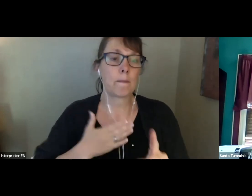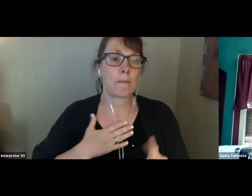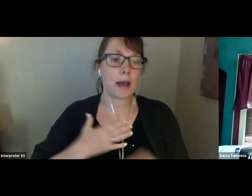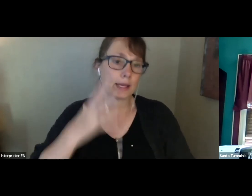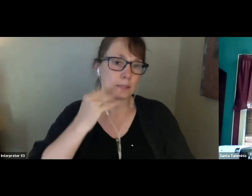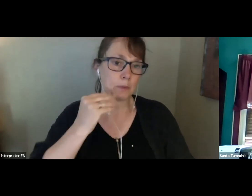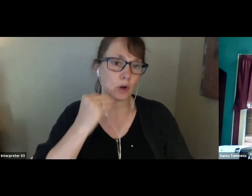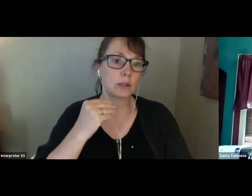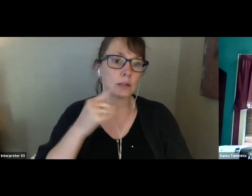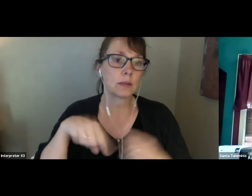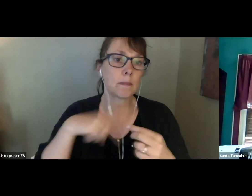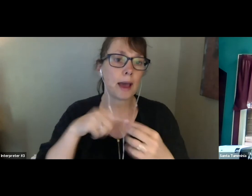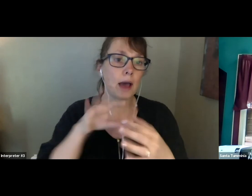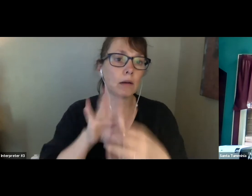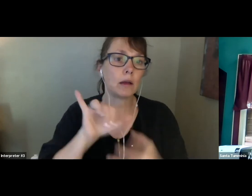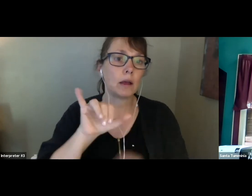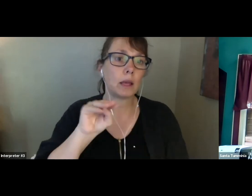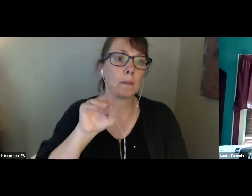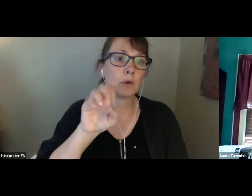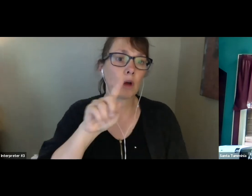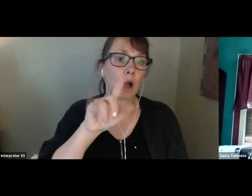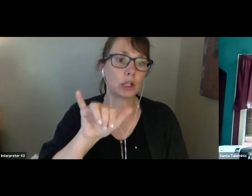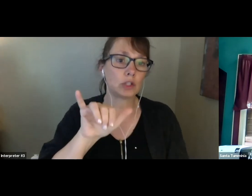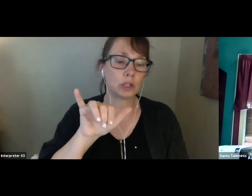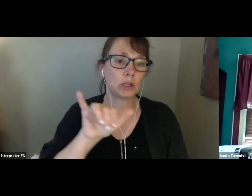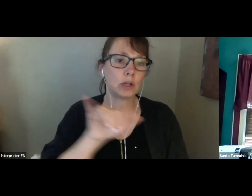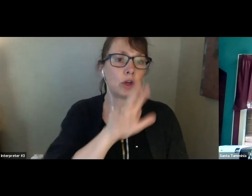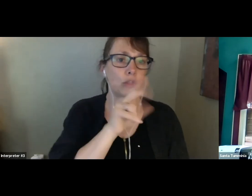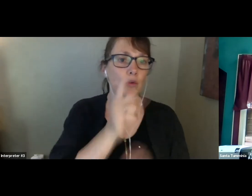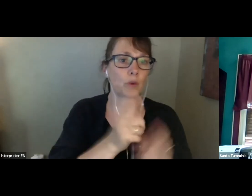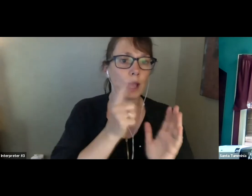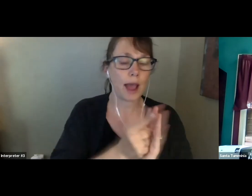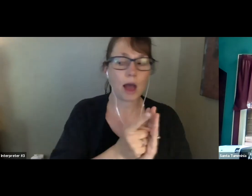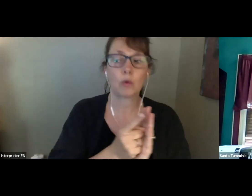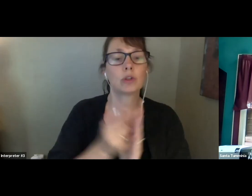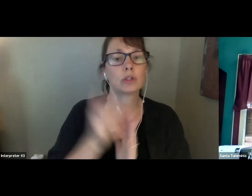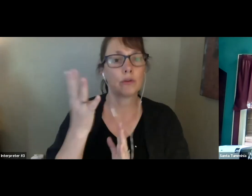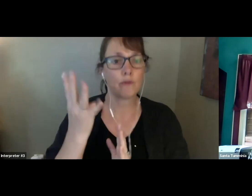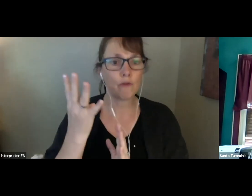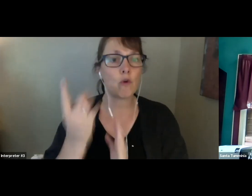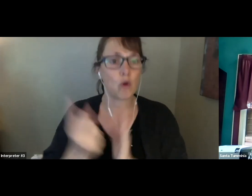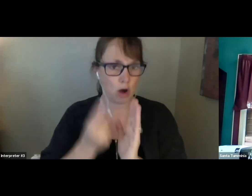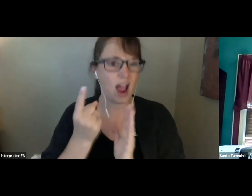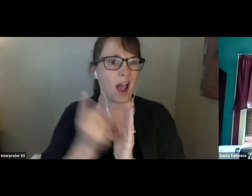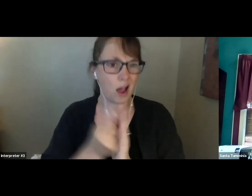been that three hours so far and 4 and 1/2 hours total is going to be just enough to